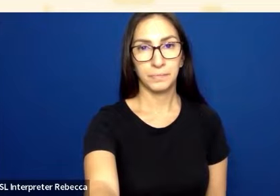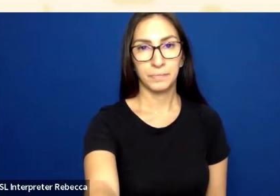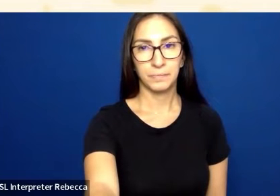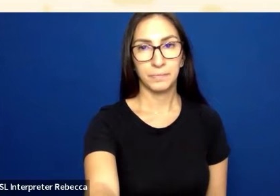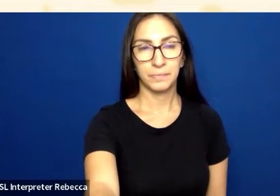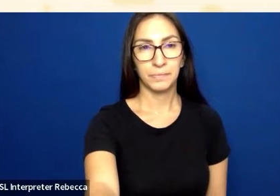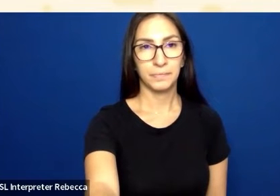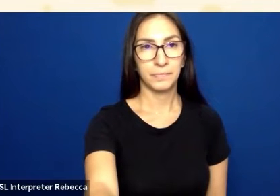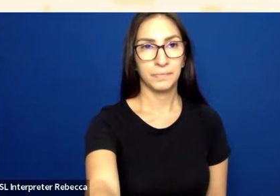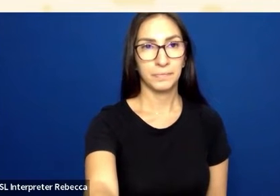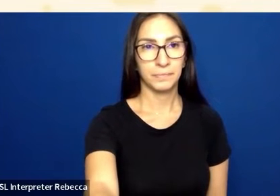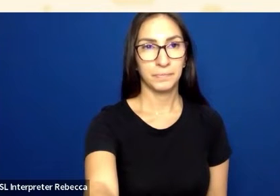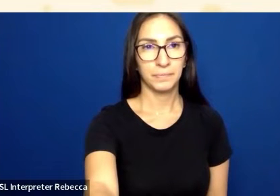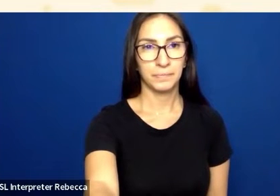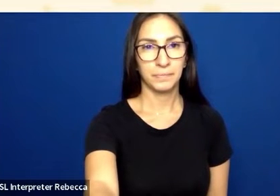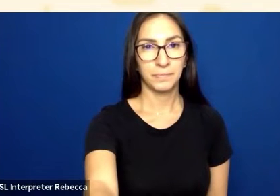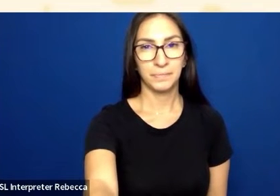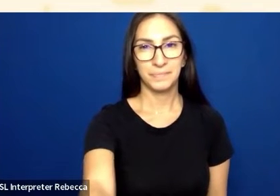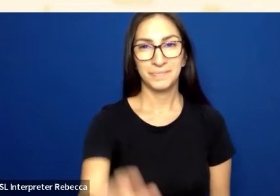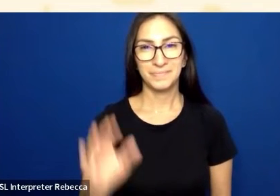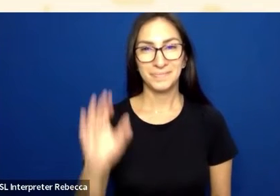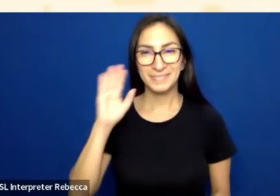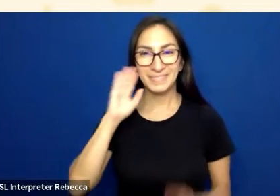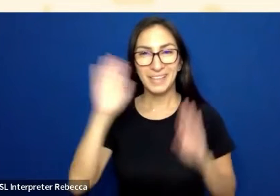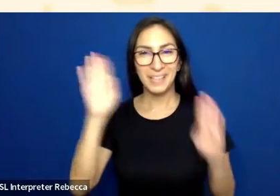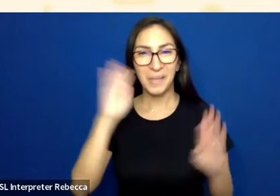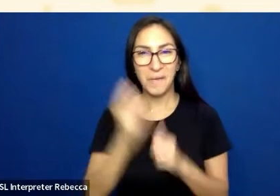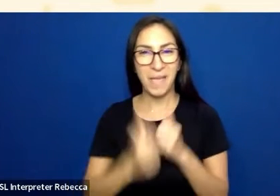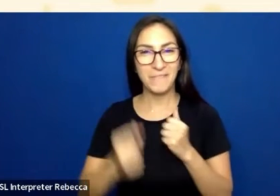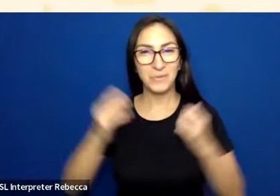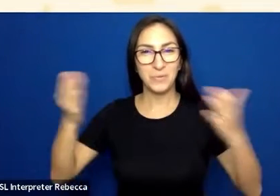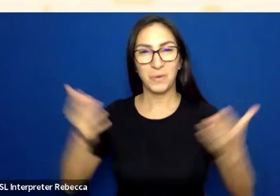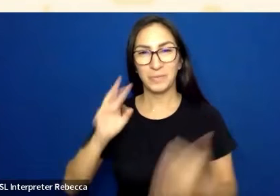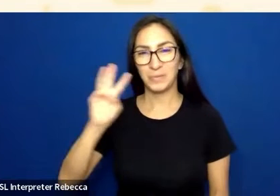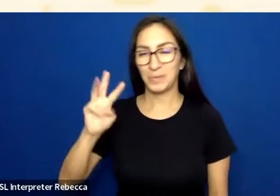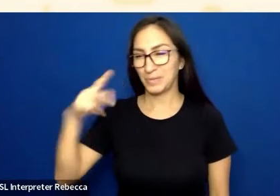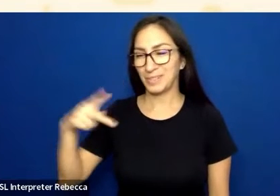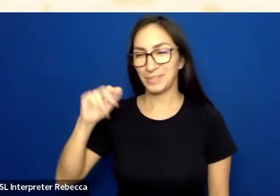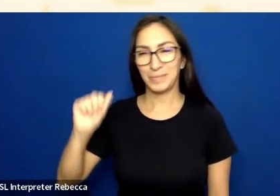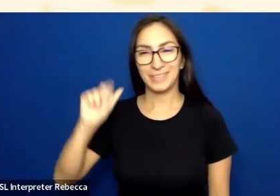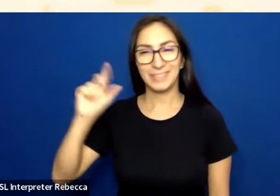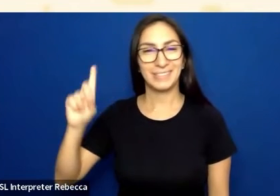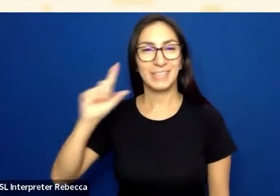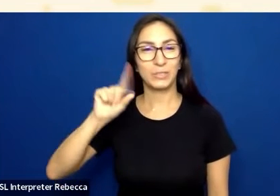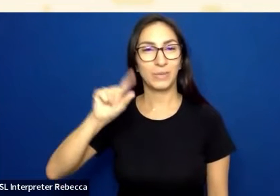All right. Well, hello everybody. Welcome to WordPress Accessibility Day 2023. My name is Jason Ferrara.